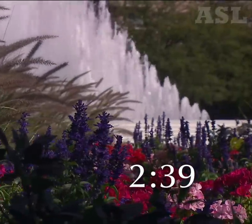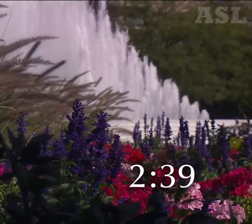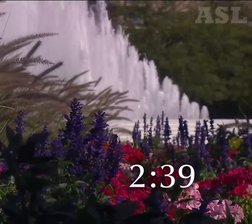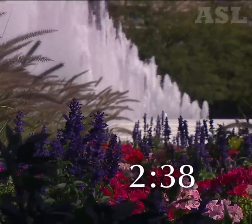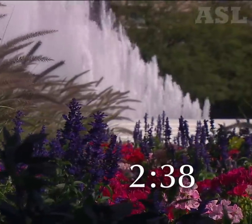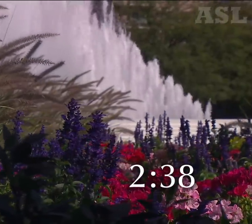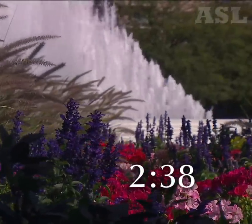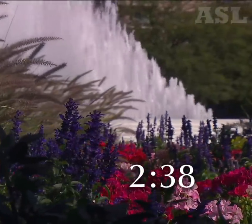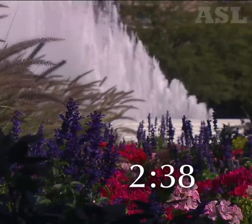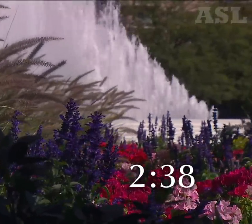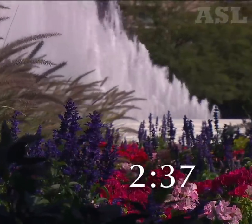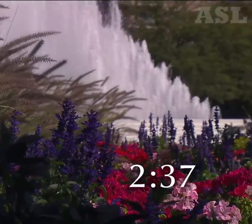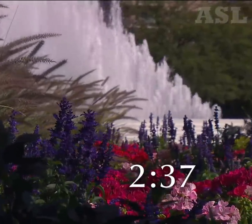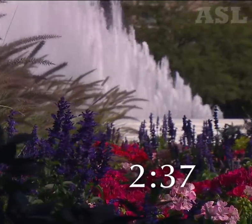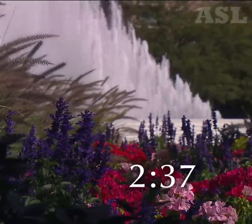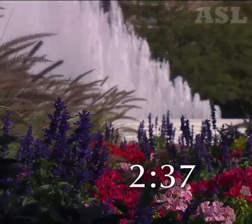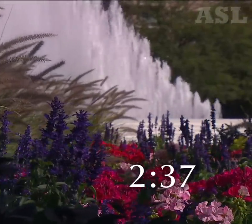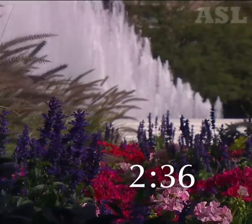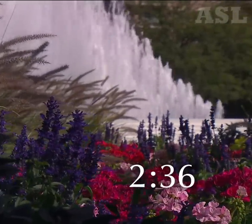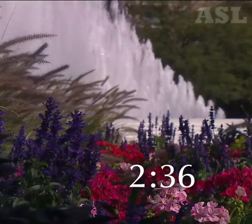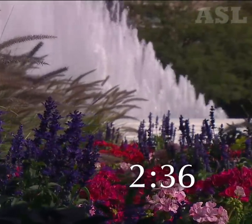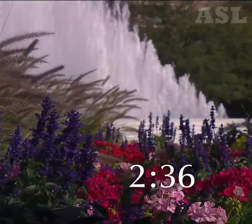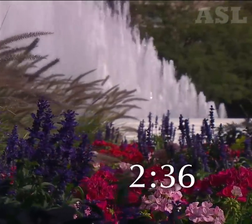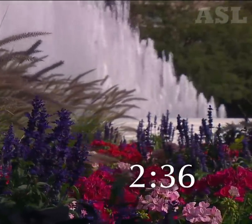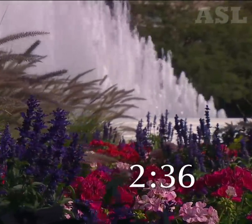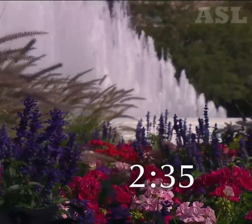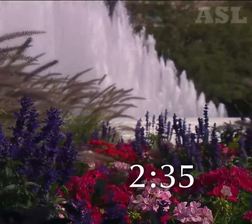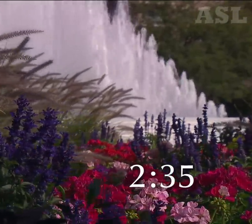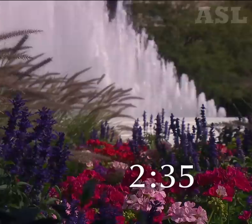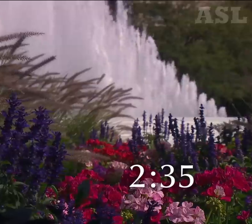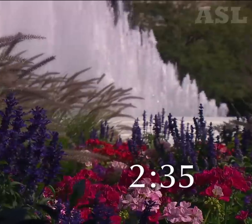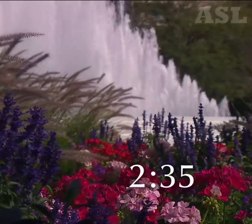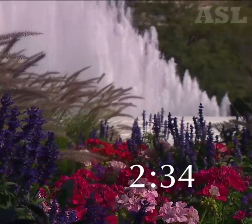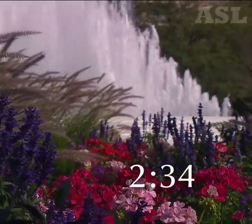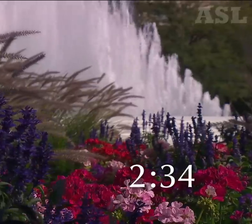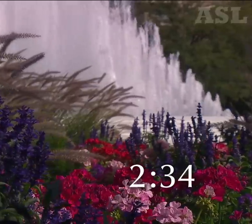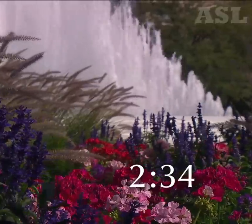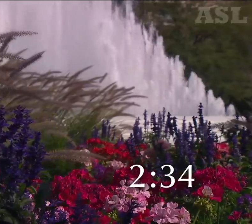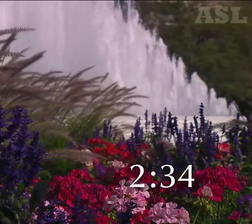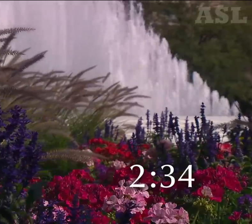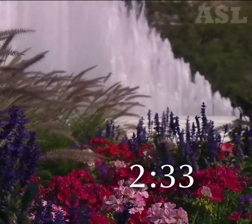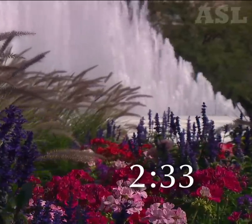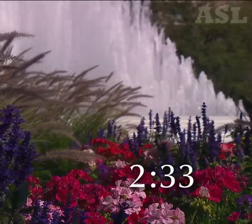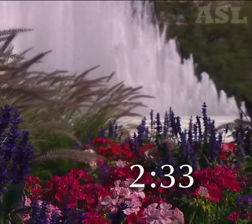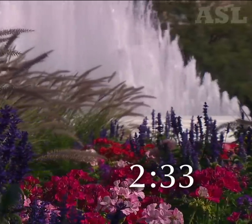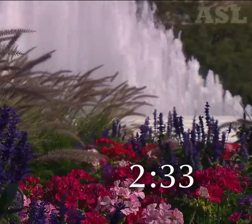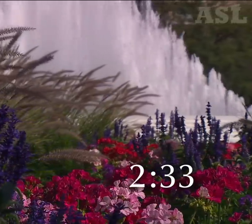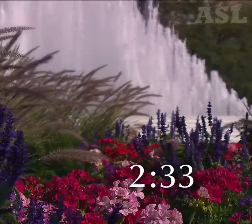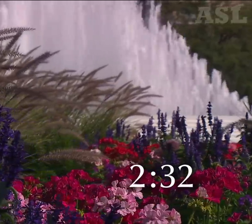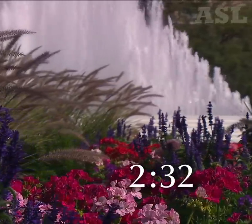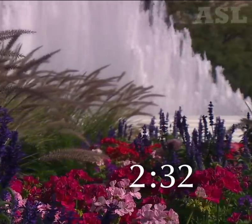THIS IS THE ENGLISH CLOSED CAPTION CHANNEL OF THE CHURCH OF JESUS CHRIST OF LATTER-DAY SAINTS.